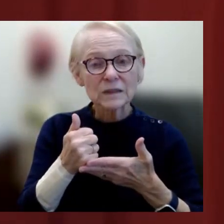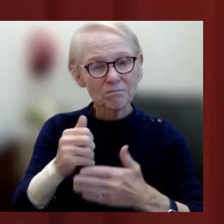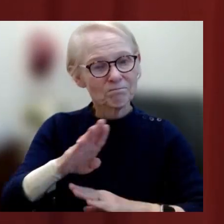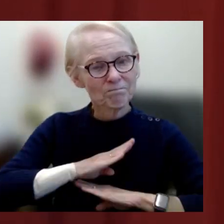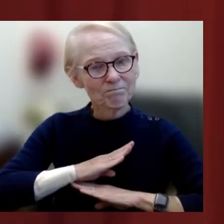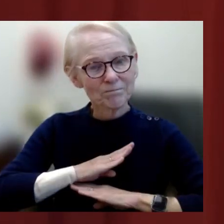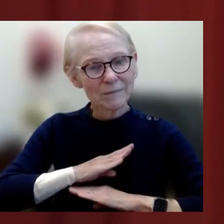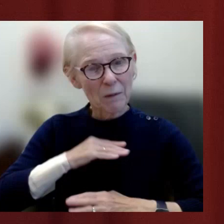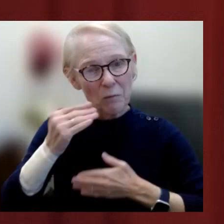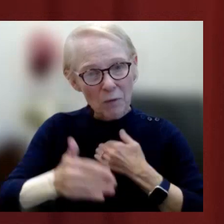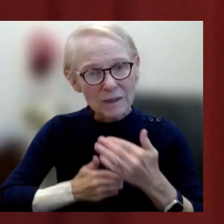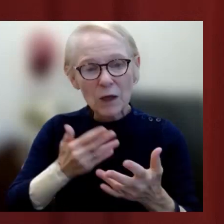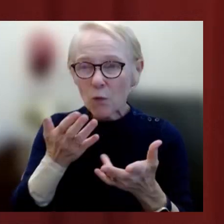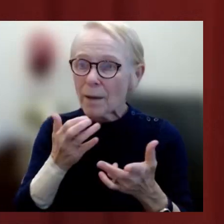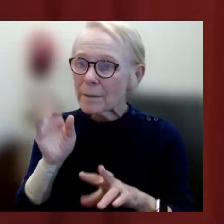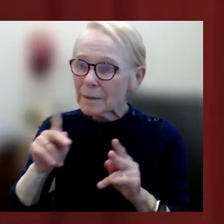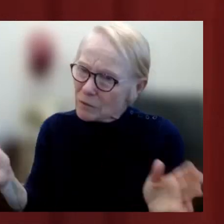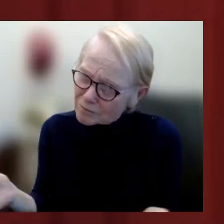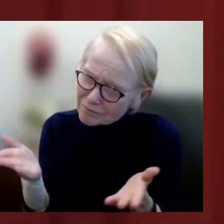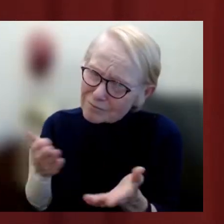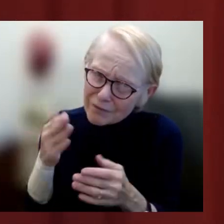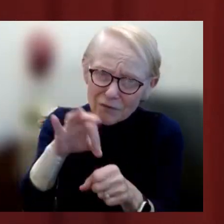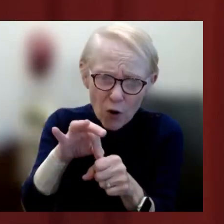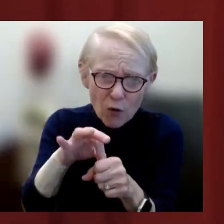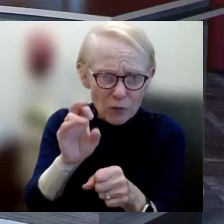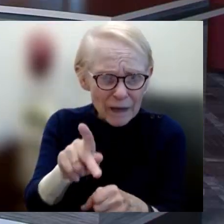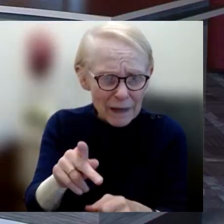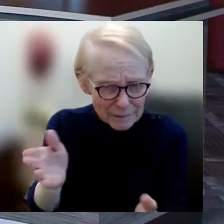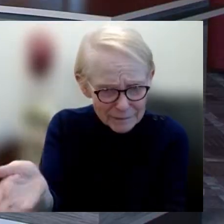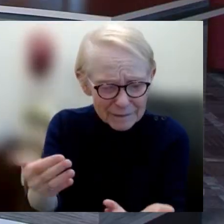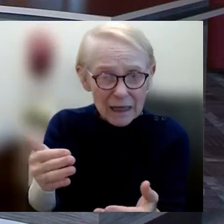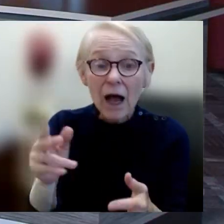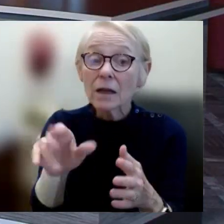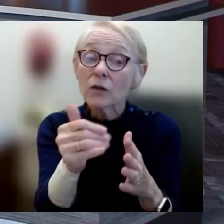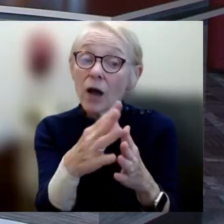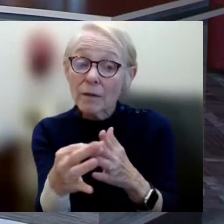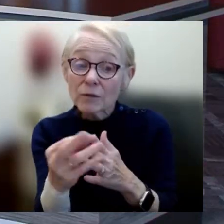people to vote as well and one one more option I want to mention for people with disabilities